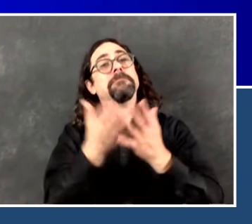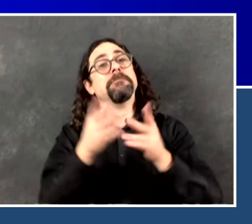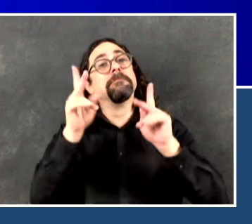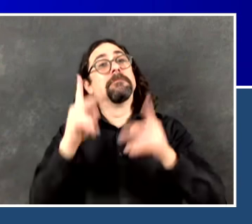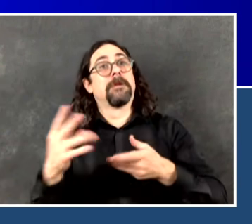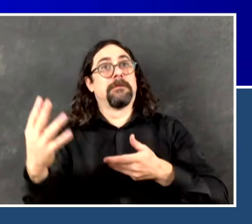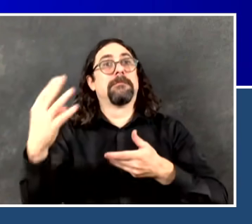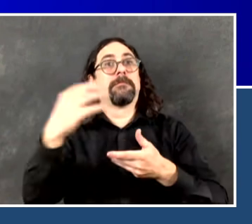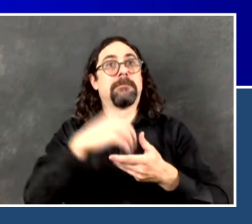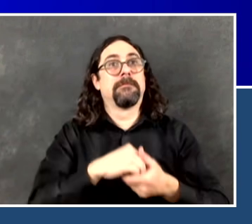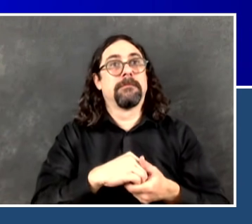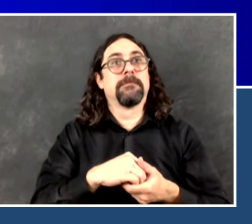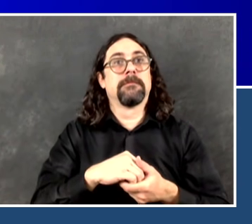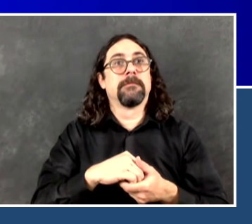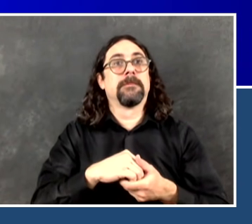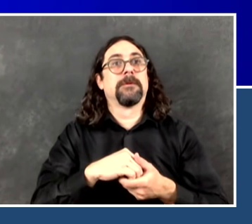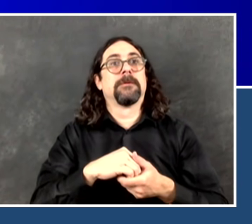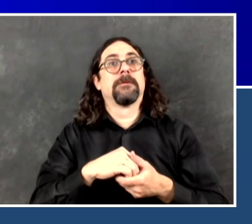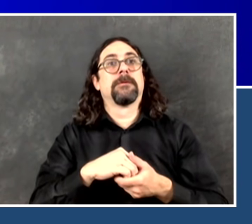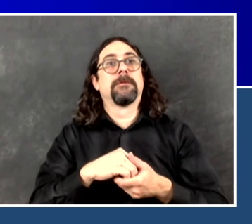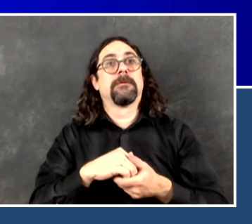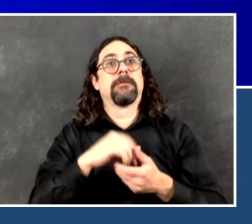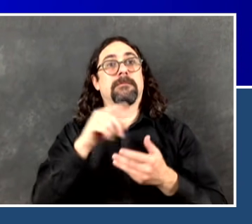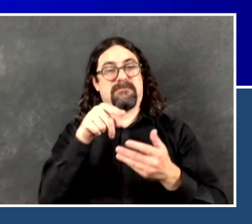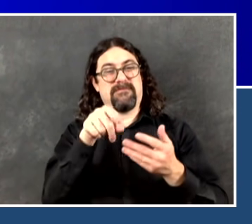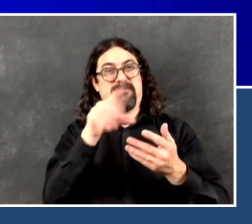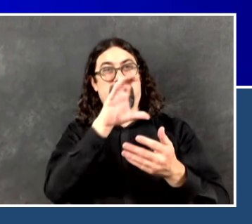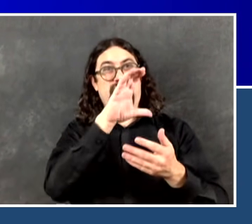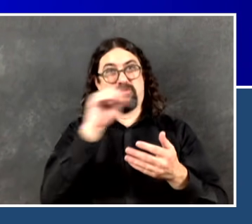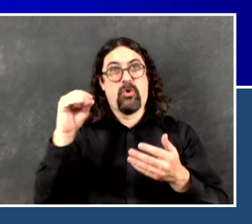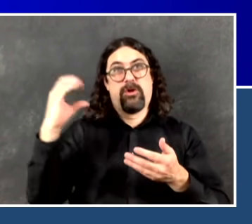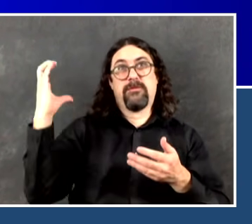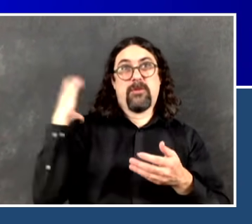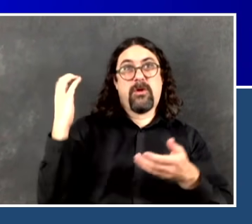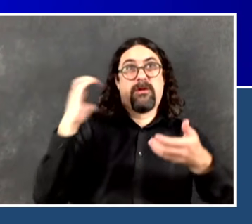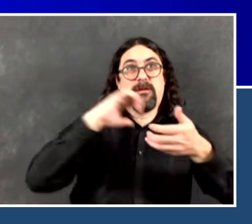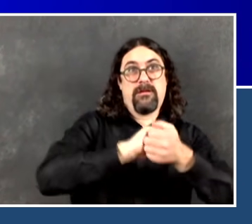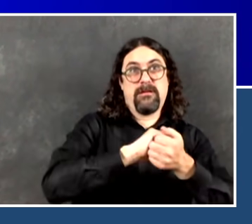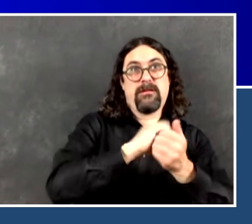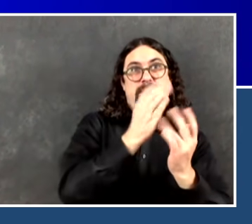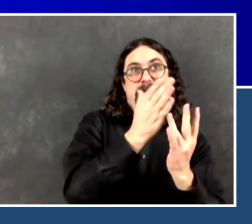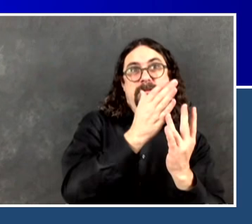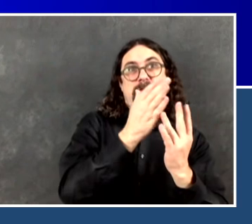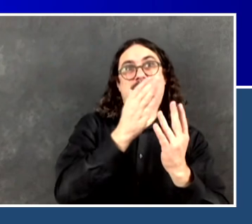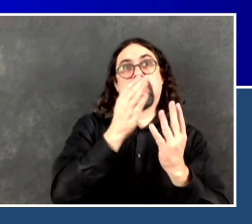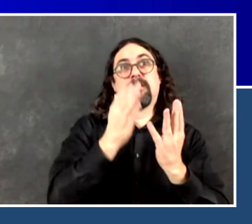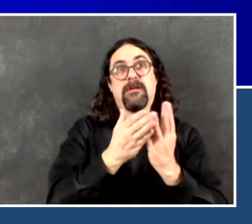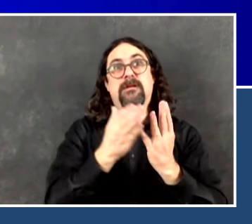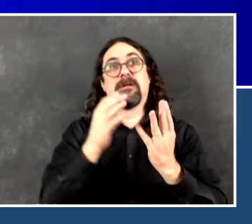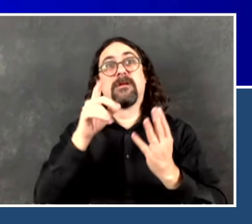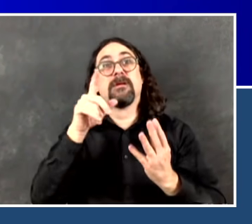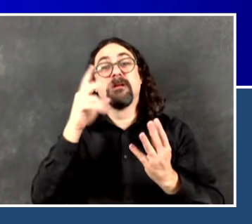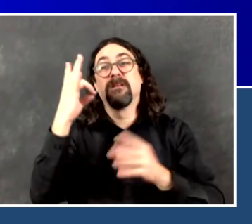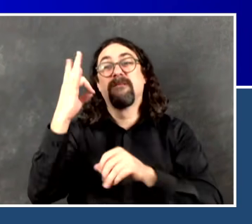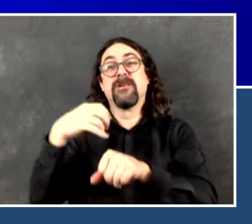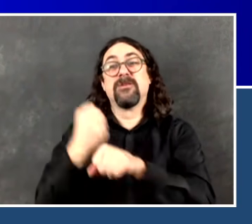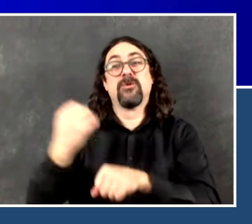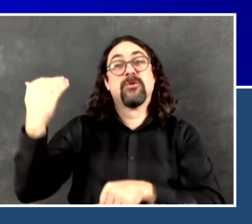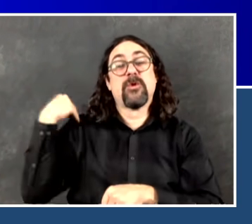THE EFFORT.